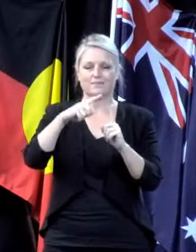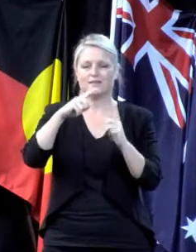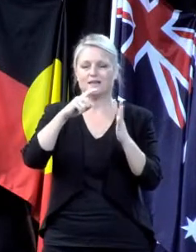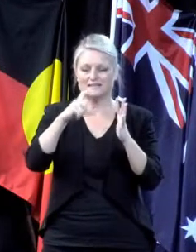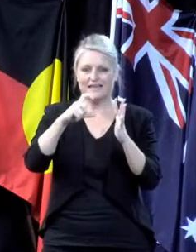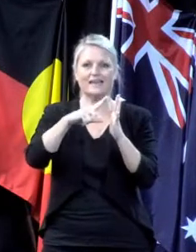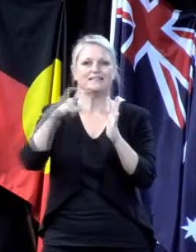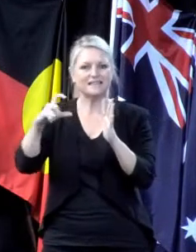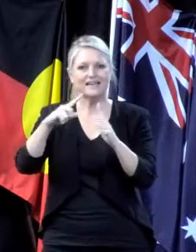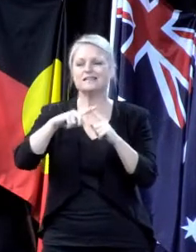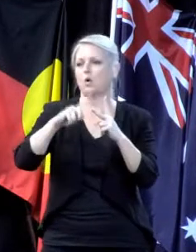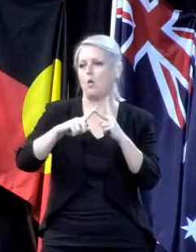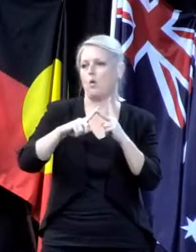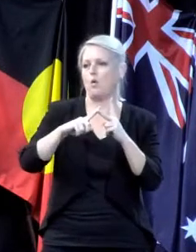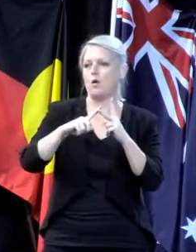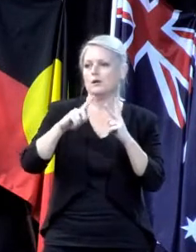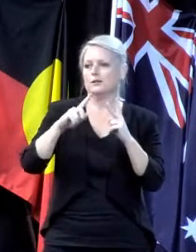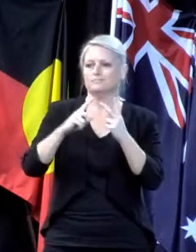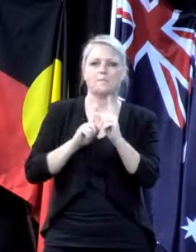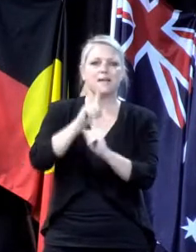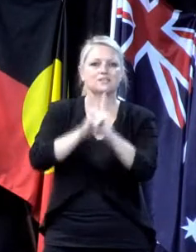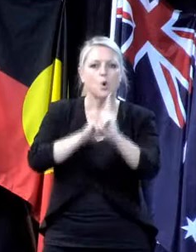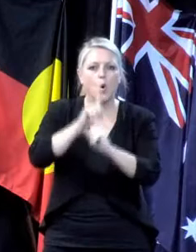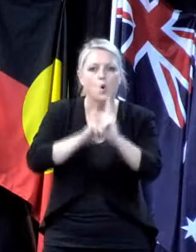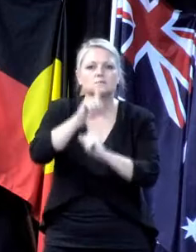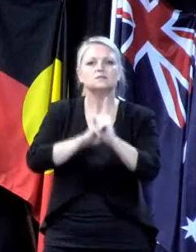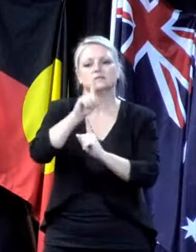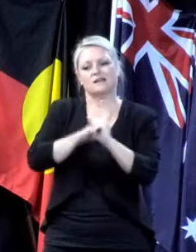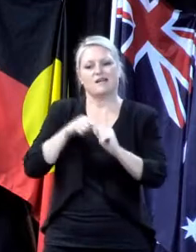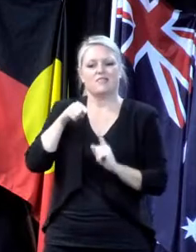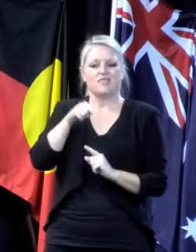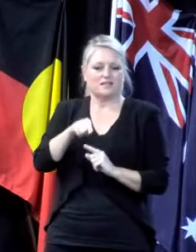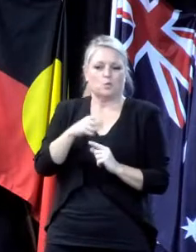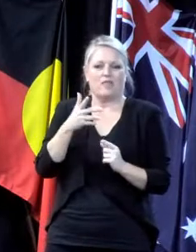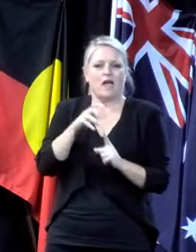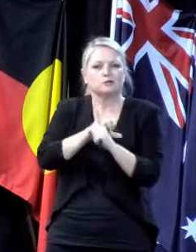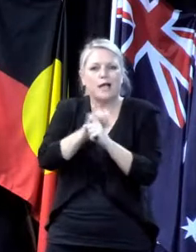It's just generally a place where they can do their learning, catch up with each other, have lunch.